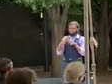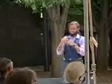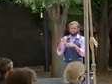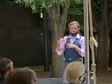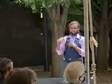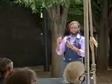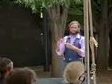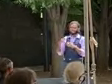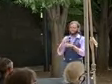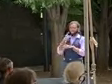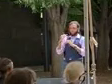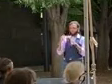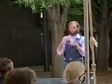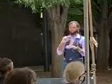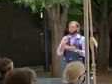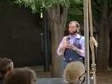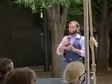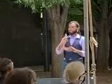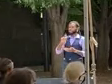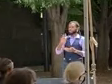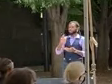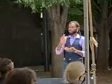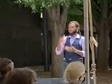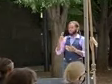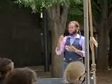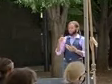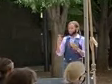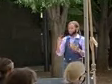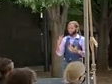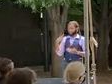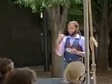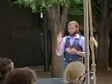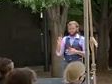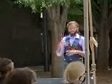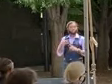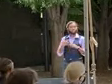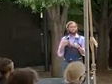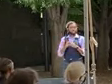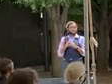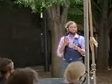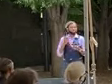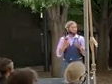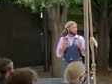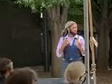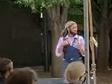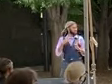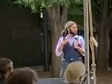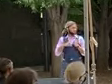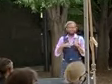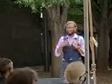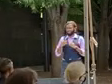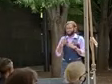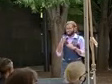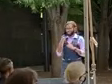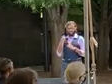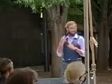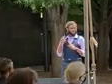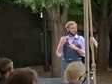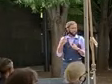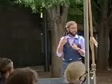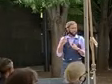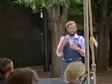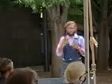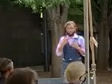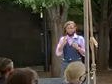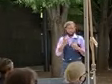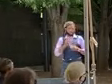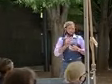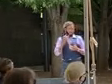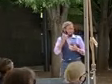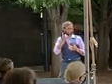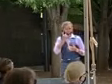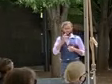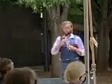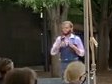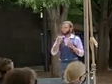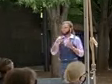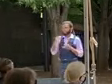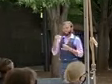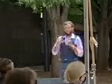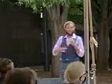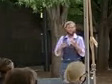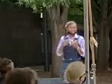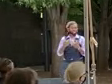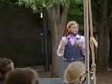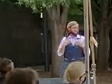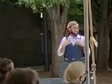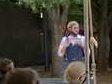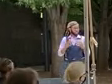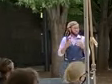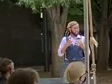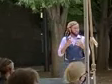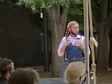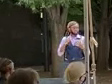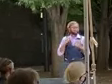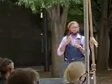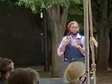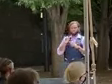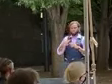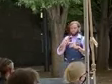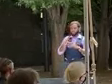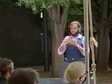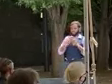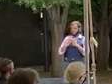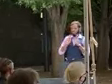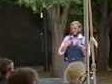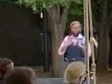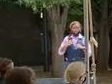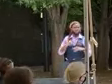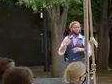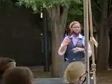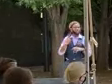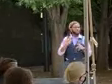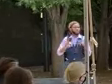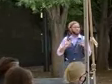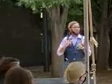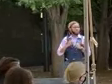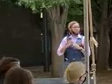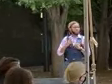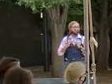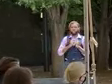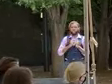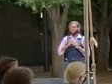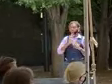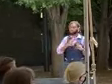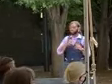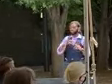She is a graduate of Dunbar high school here in Washington and may have been I have read in the last segregated class from that era where people with Eleanor's pigment were called "colored."